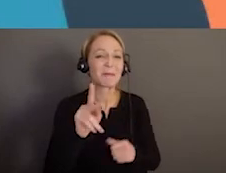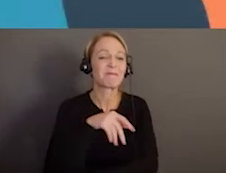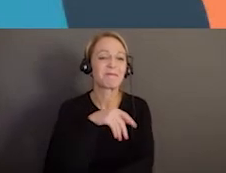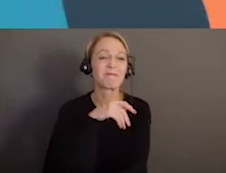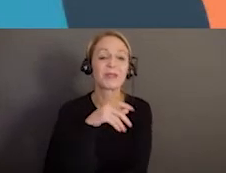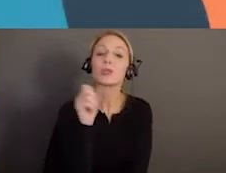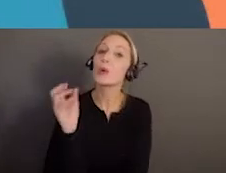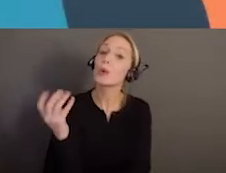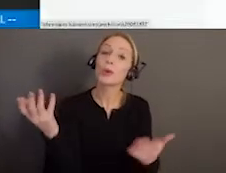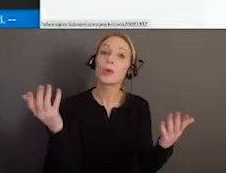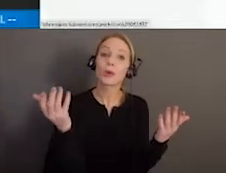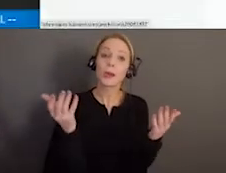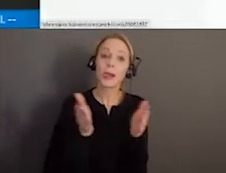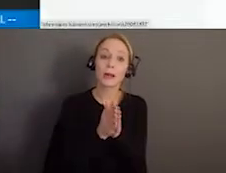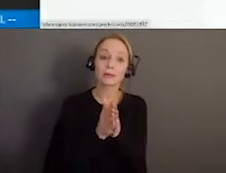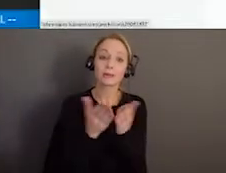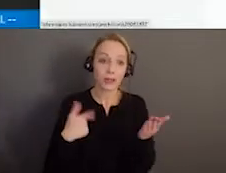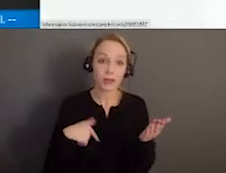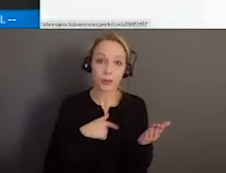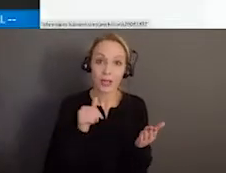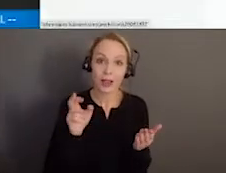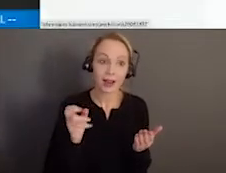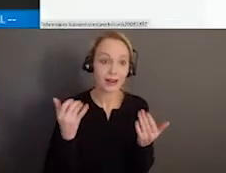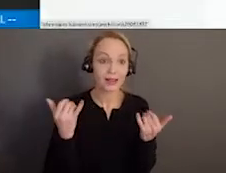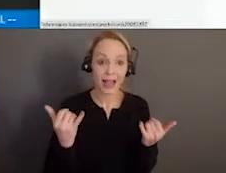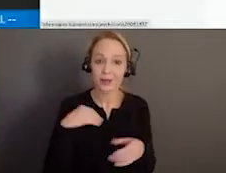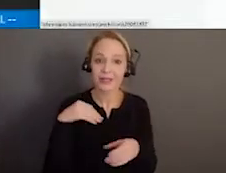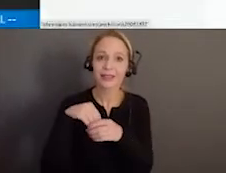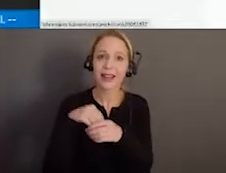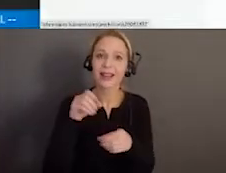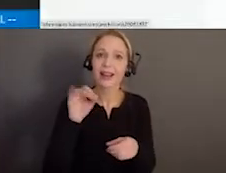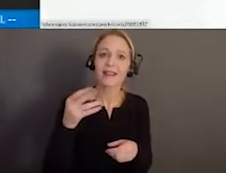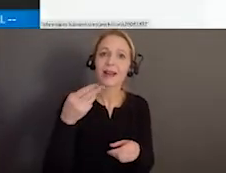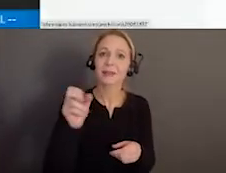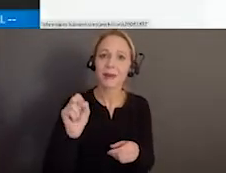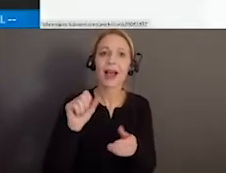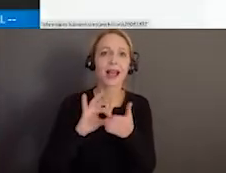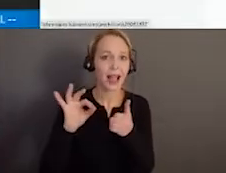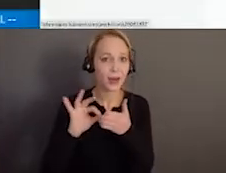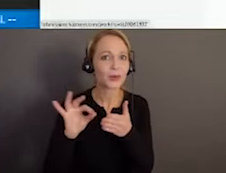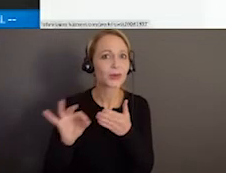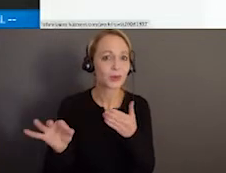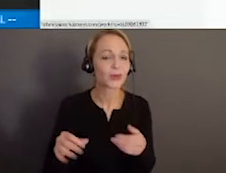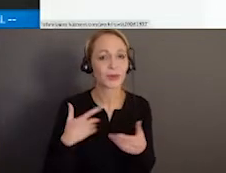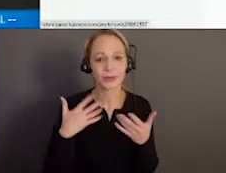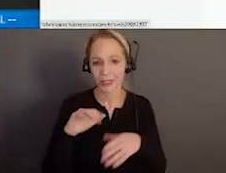WE'RE INSIDE OF AN HubSpot ACCOUNT SET UP FOR TODAY.